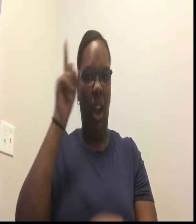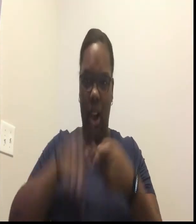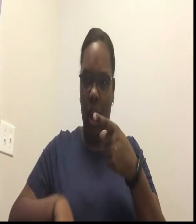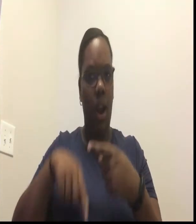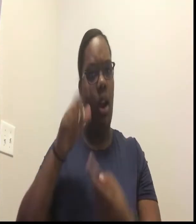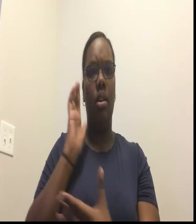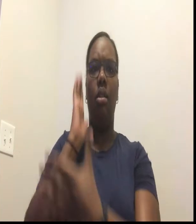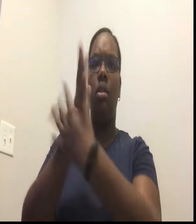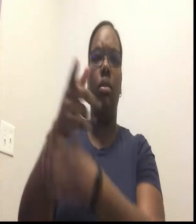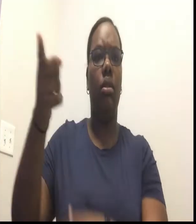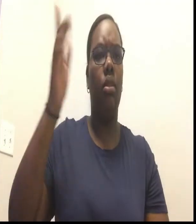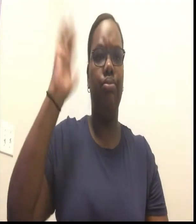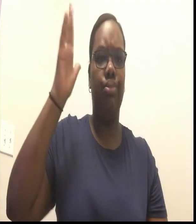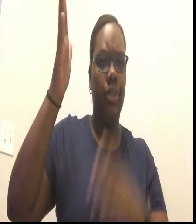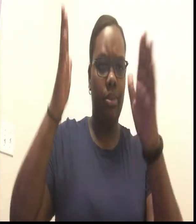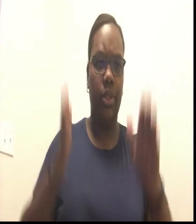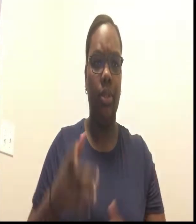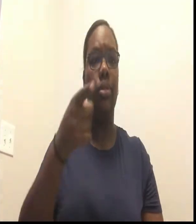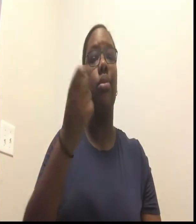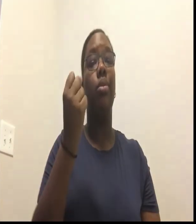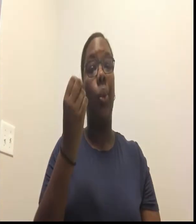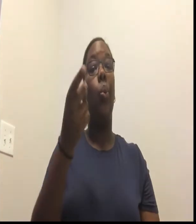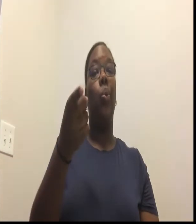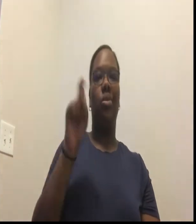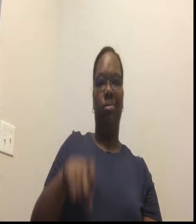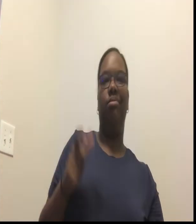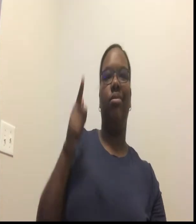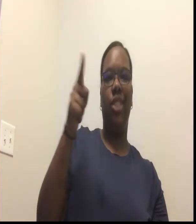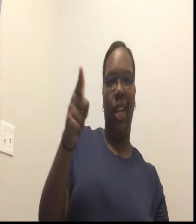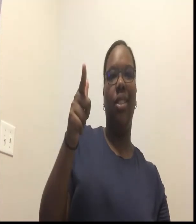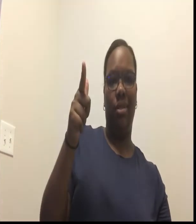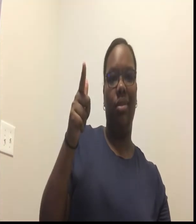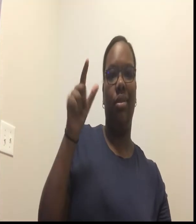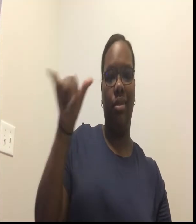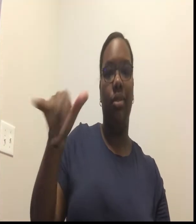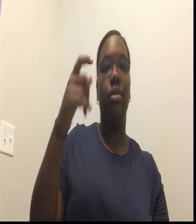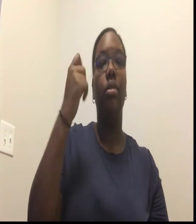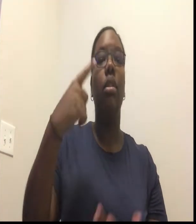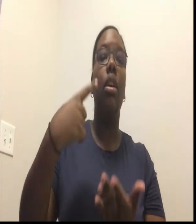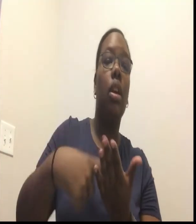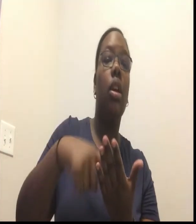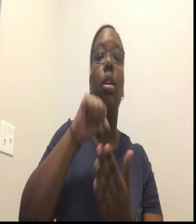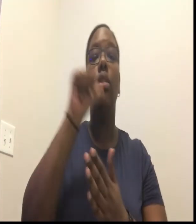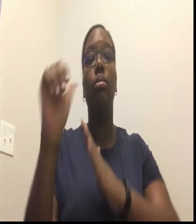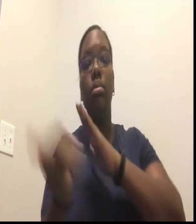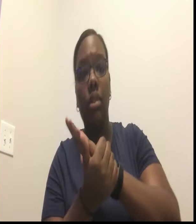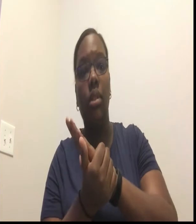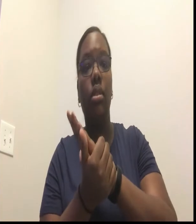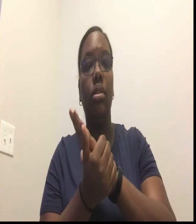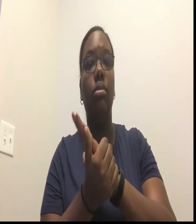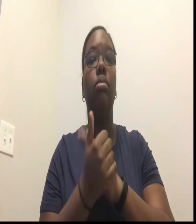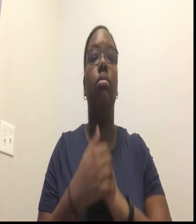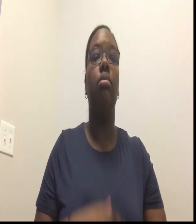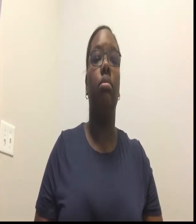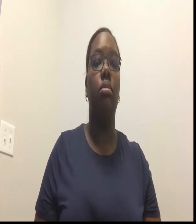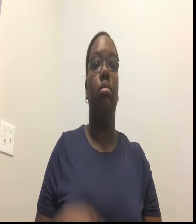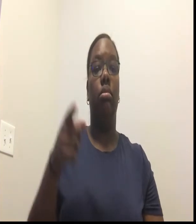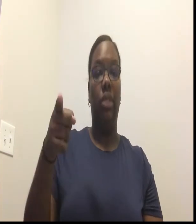do need second it is not debatable and it is not amendable and you need a